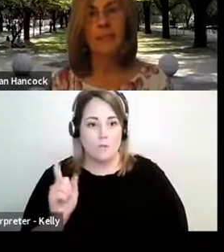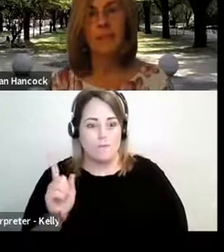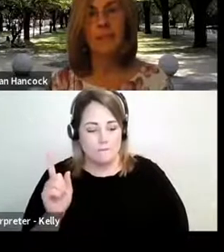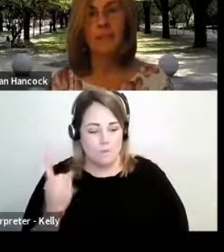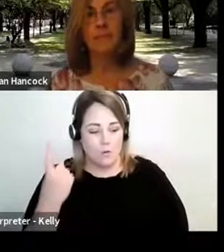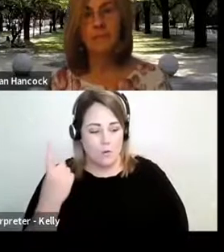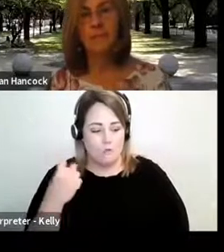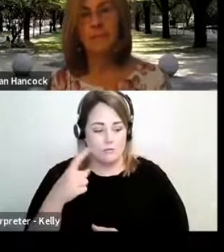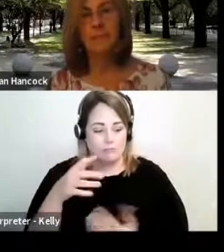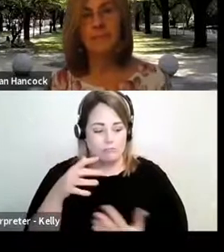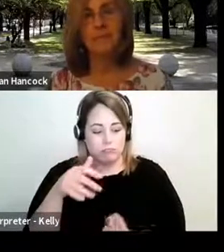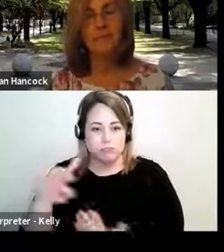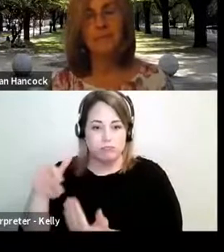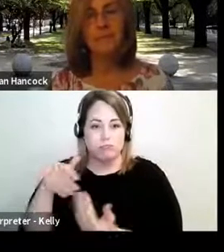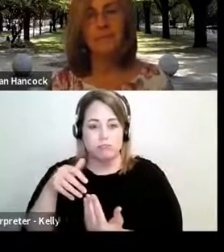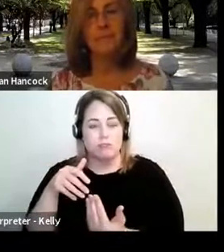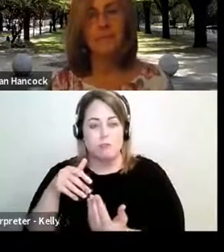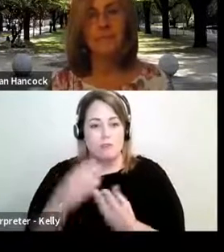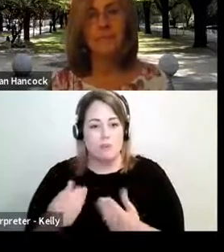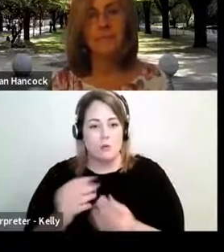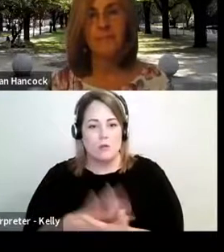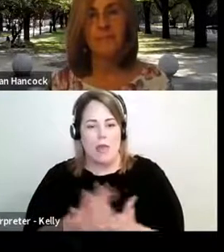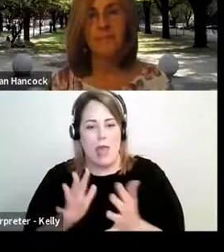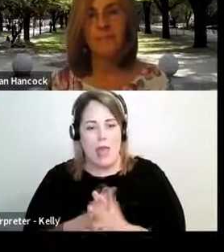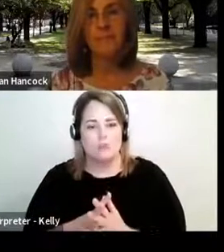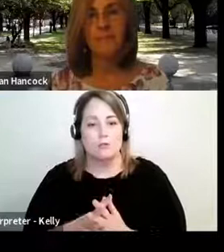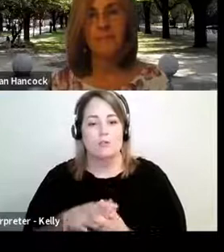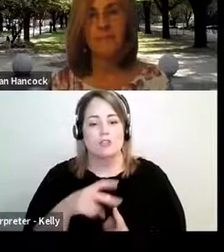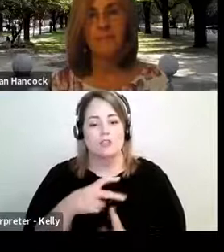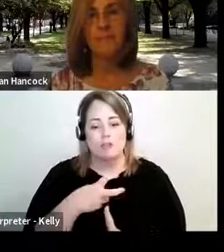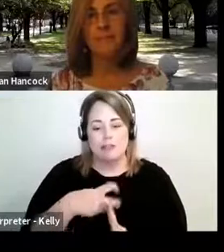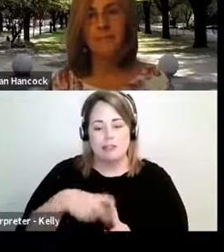how to transition to education, to tertiary education, a guide for people on the autism